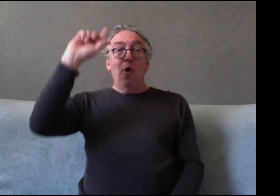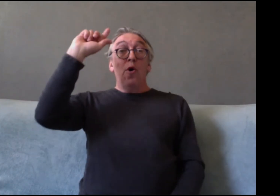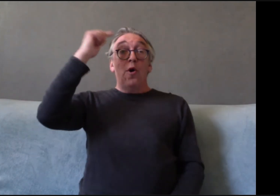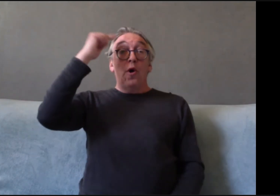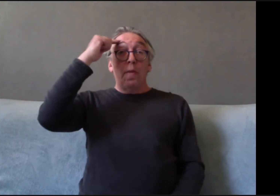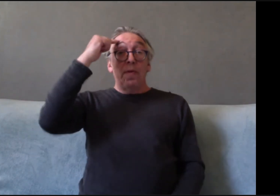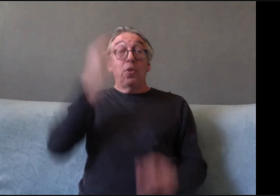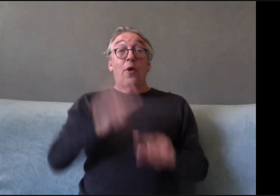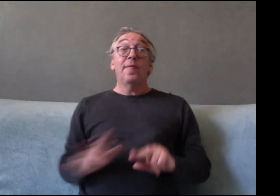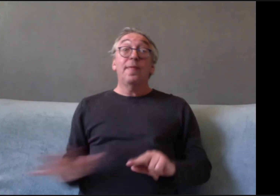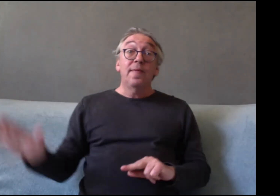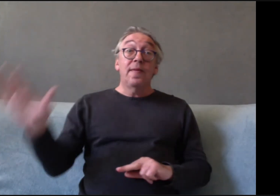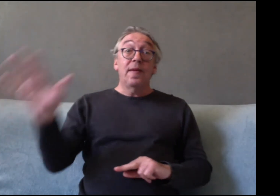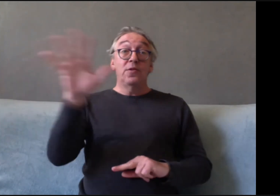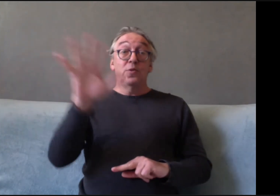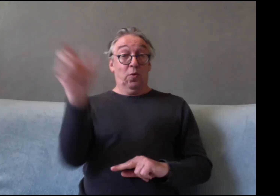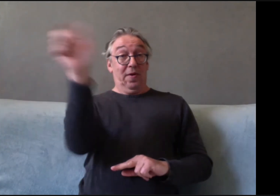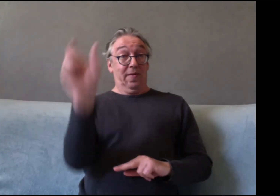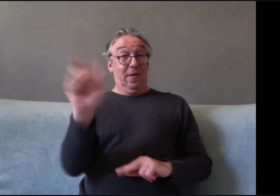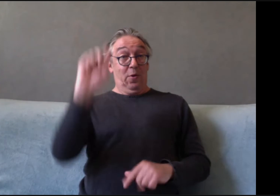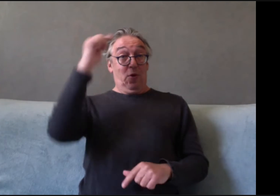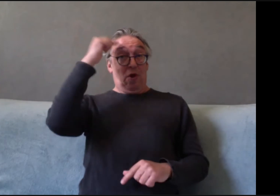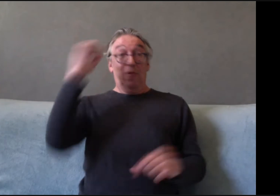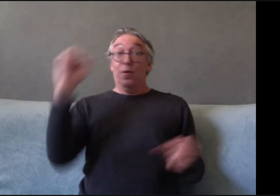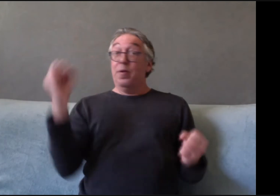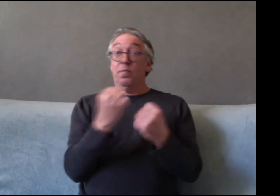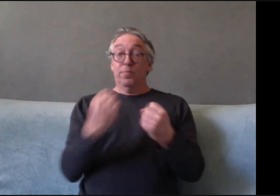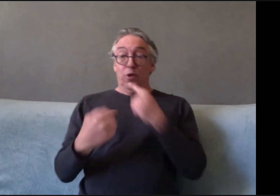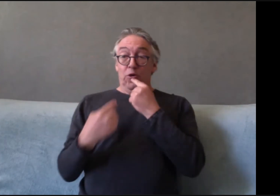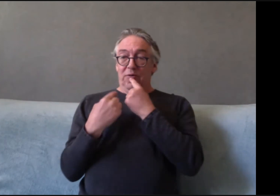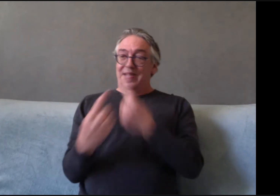in health and social services to respect the norms.